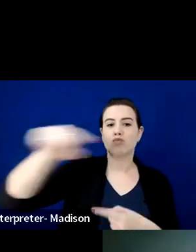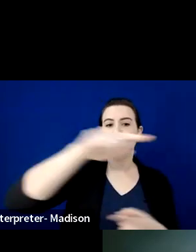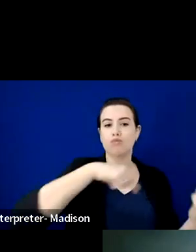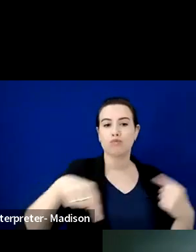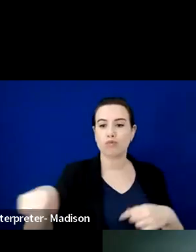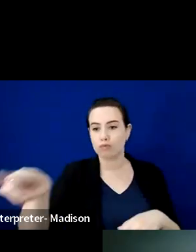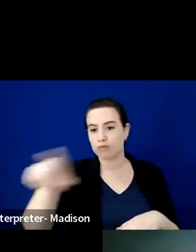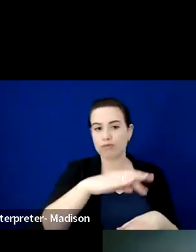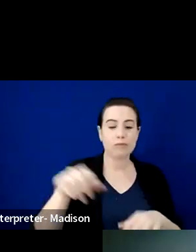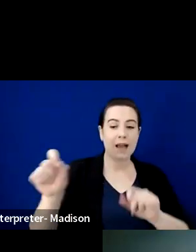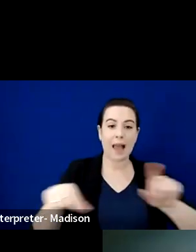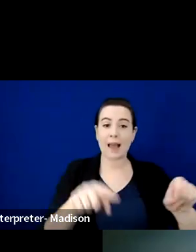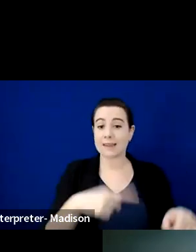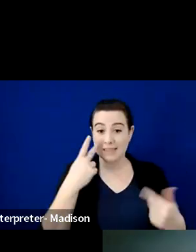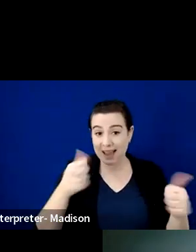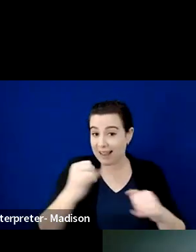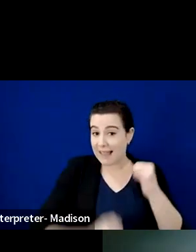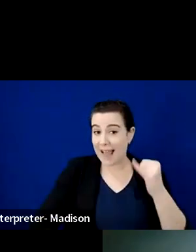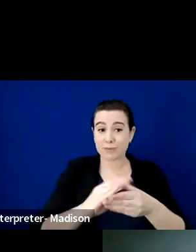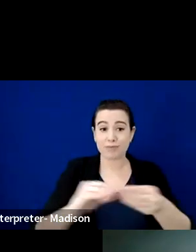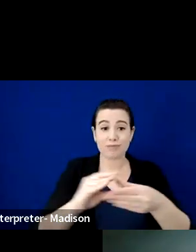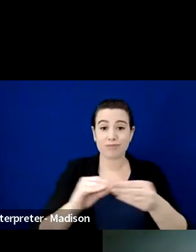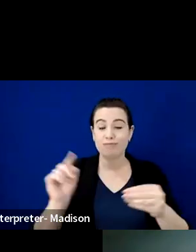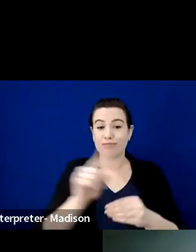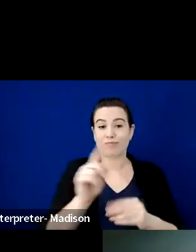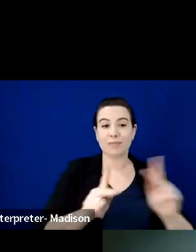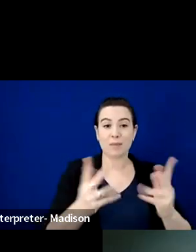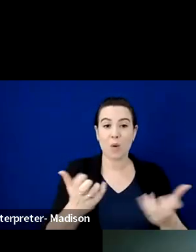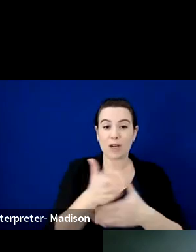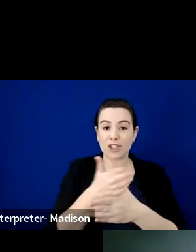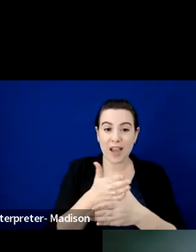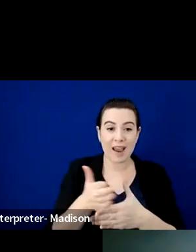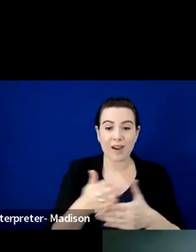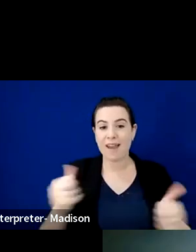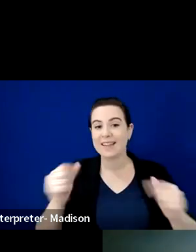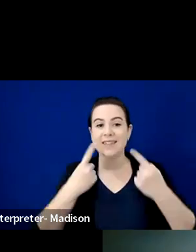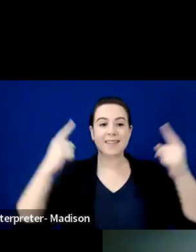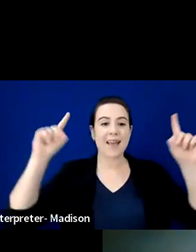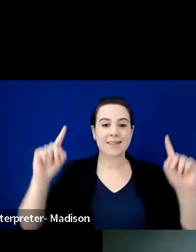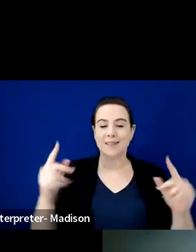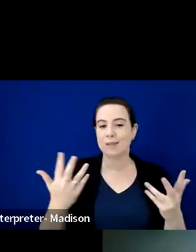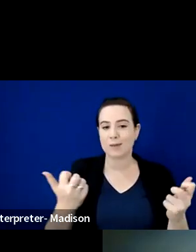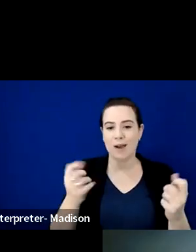I'm wondering in the last few moments -- I haven't seen any questions and don't hesitate to pop any in there, if they come to you.